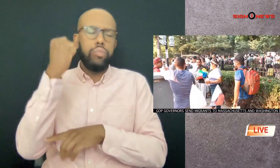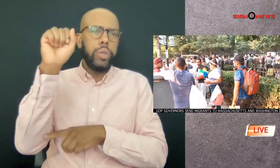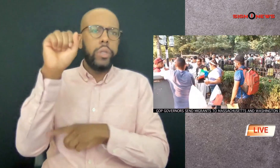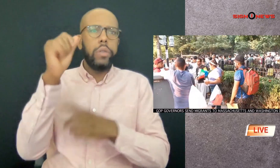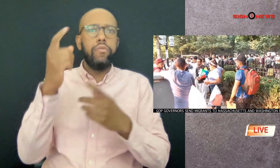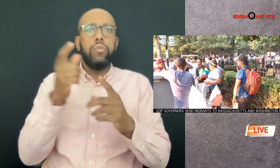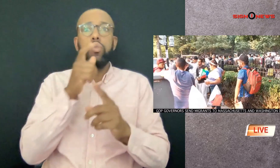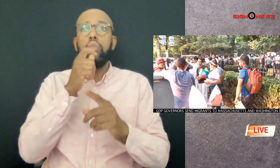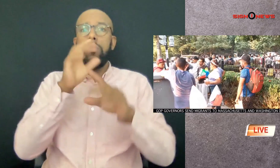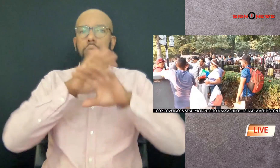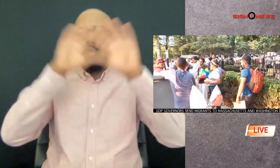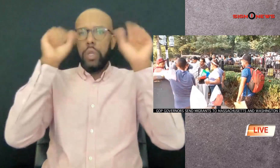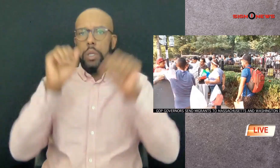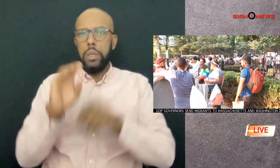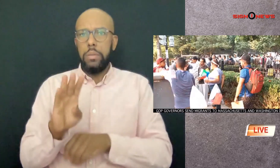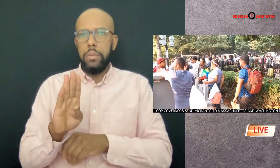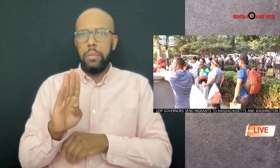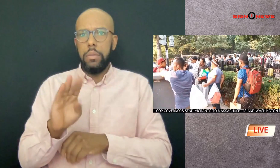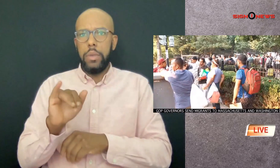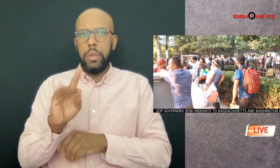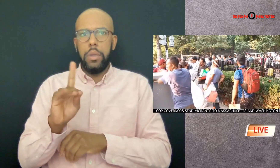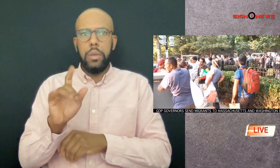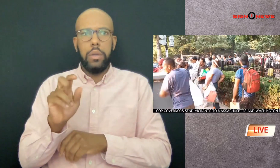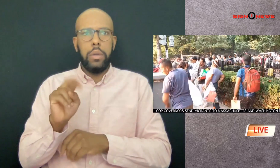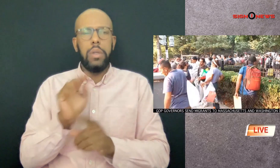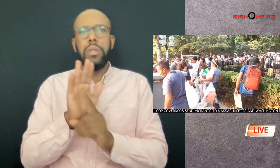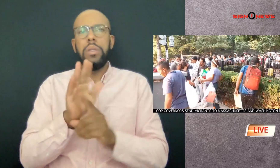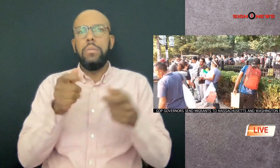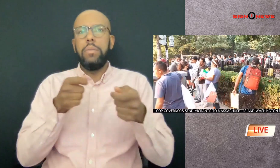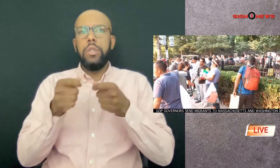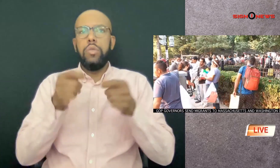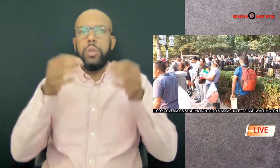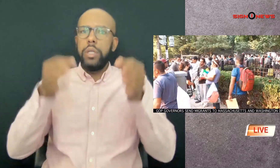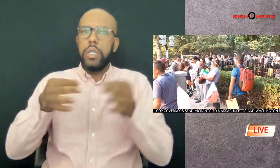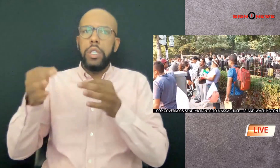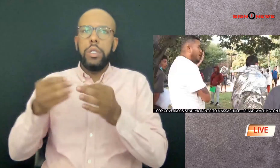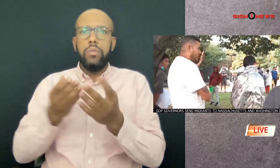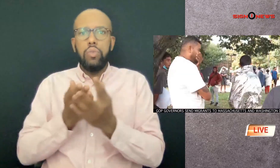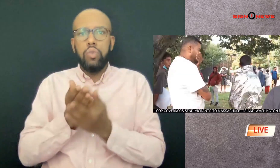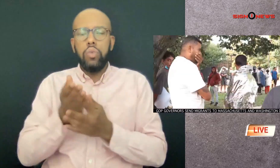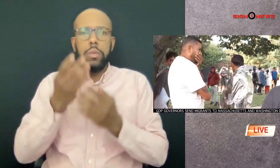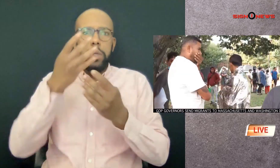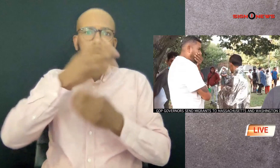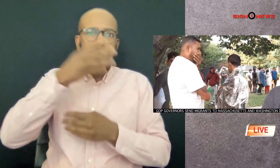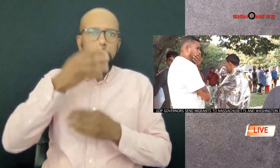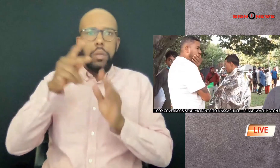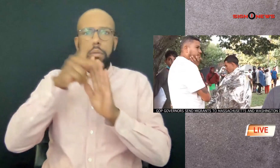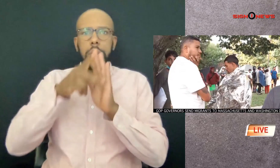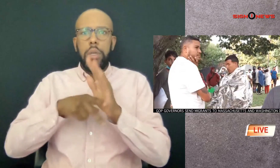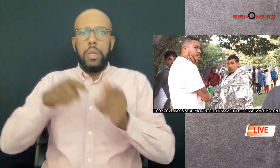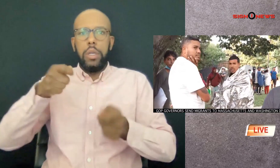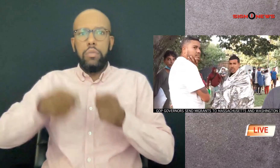they did it to send a political message and protest the Biden administration's immigration policies